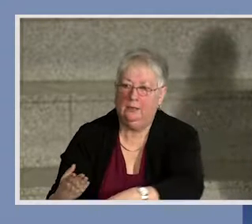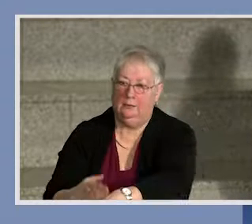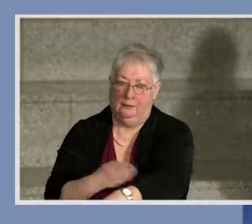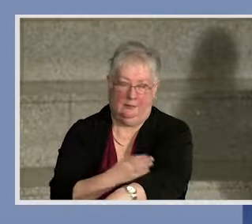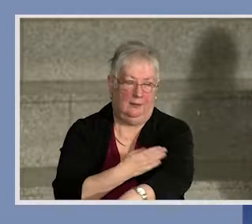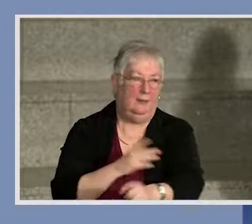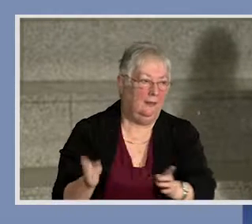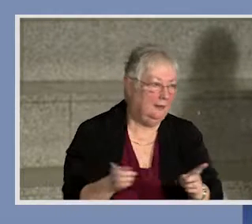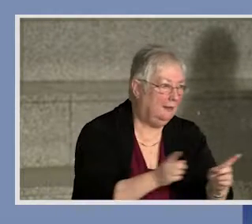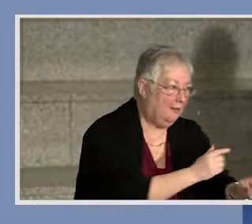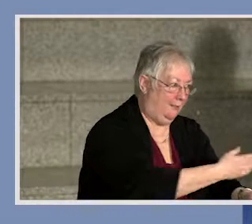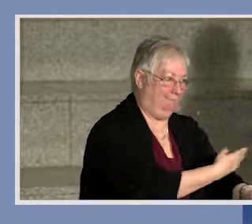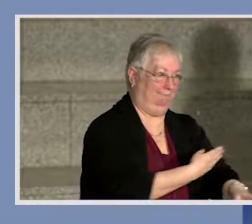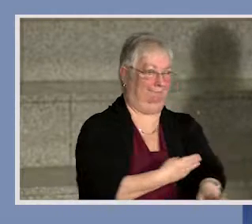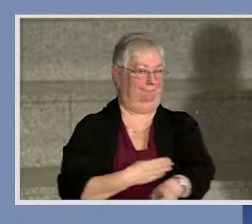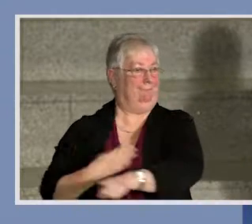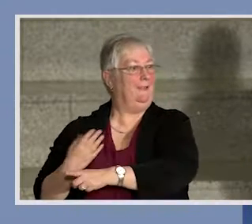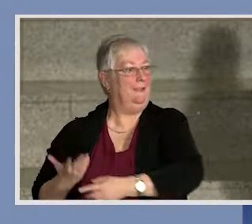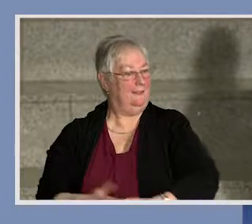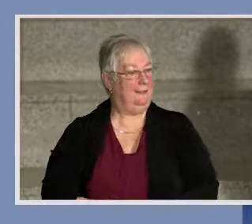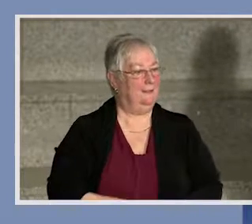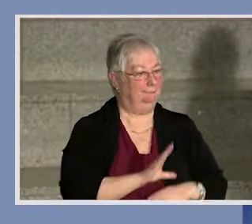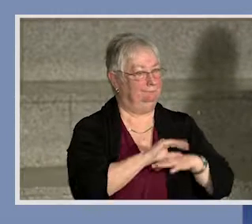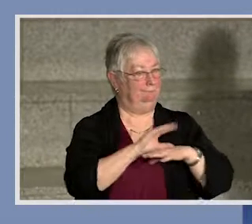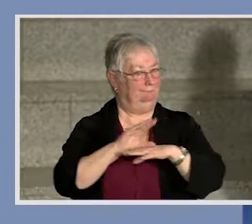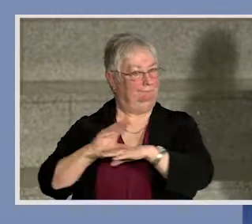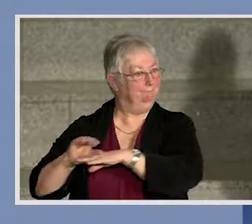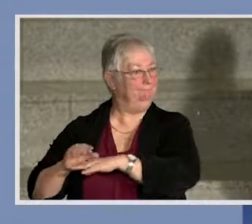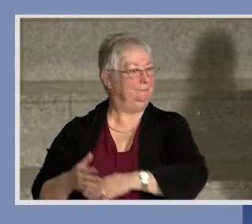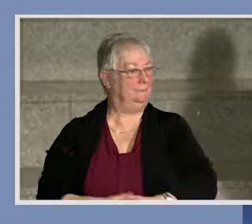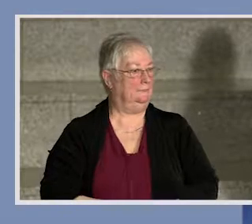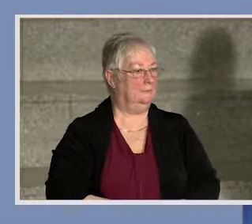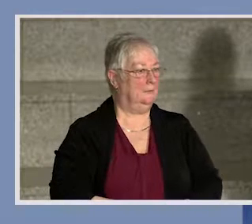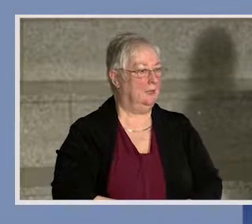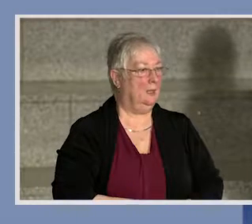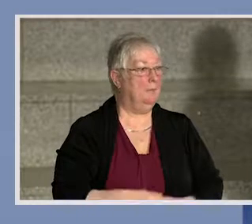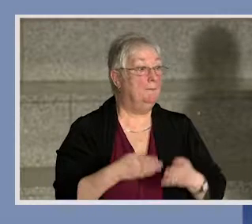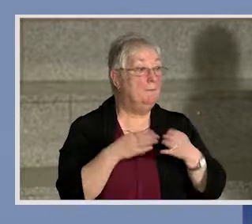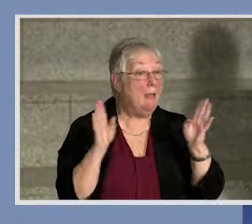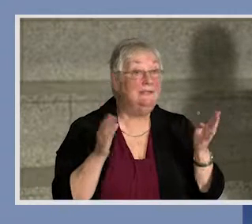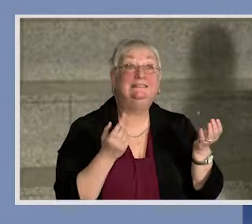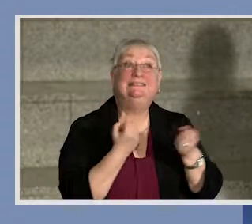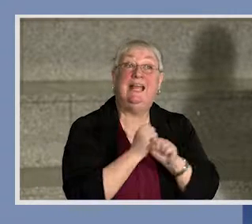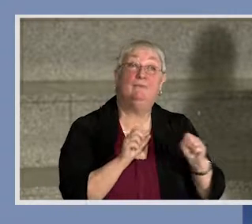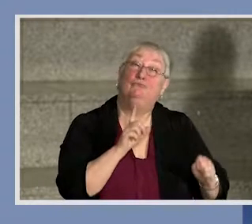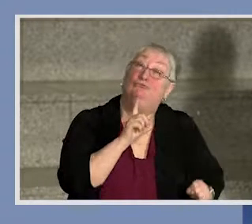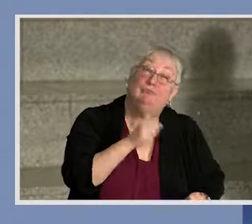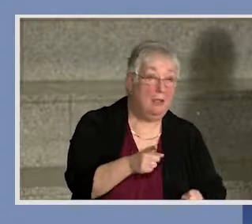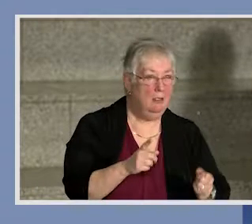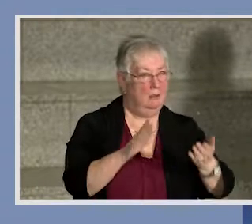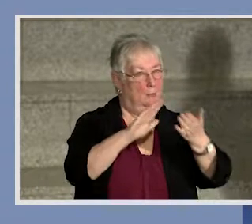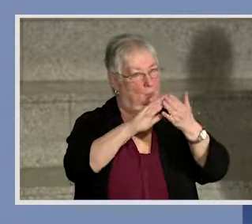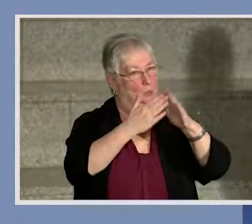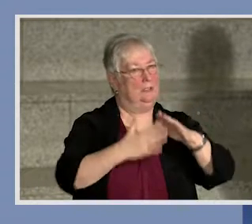MAYOR'S INVESTMENTS IN THESE AREAS ARE SUMMARIZED ON THE SCREENS BESIDE ME. THEY COVER BOTH TRADITIONAL AND